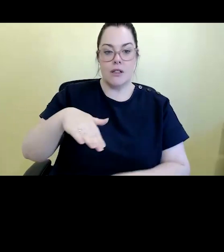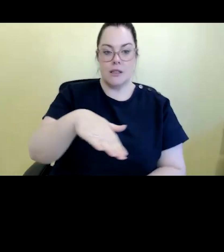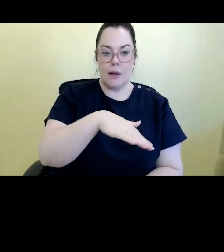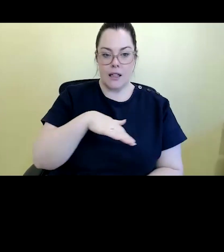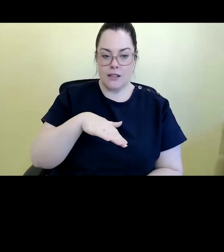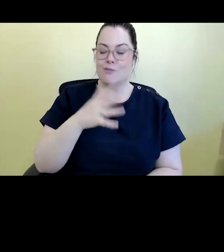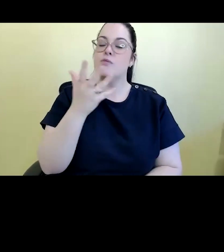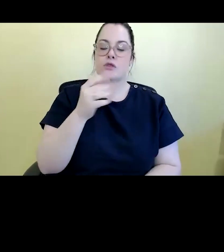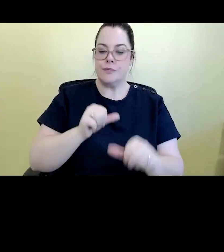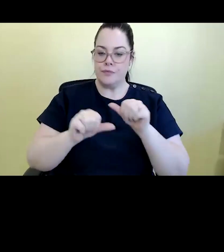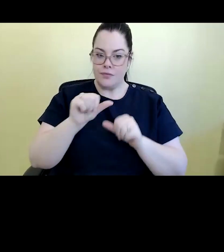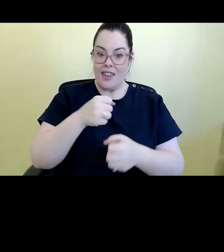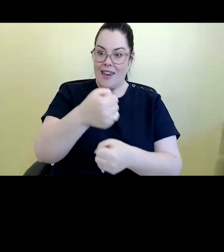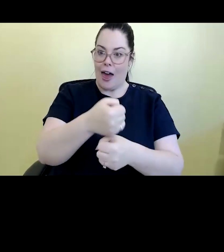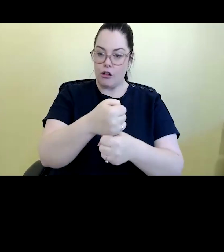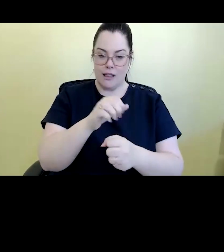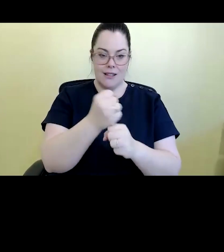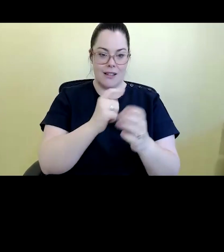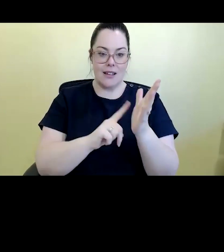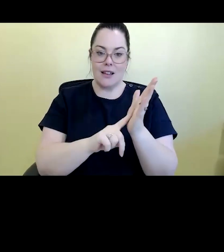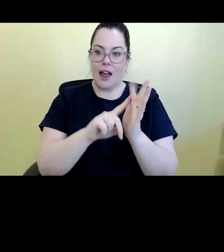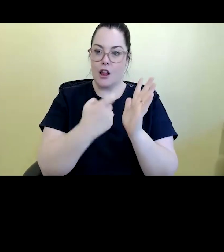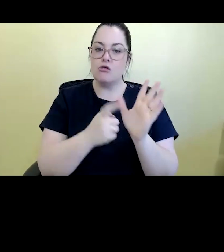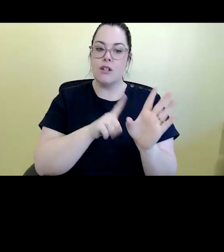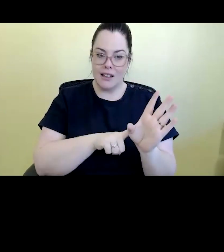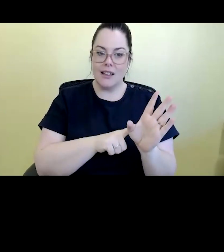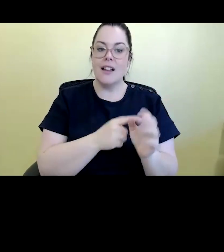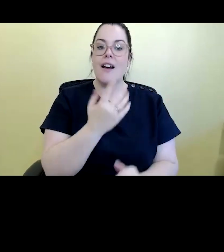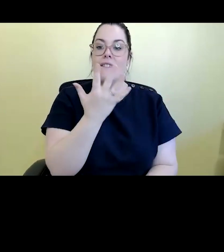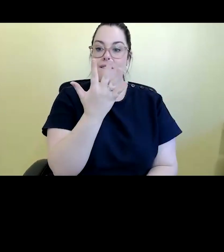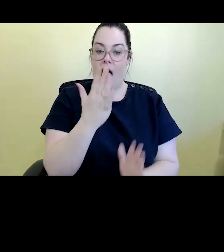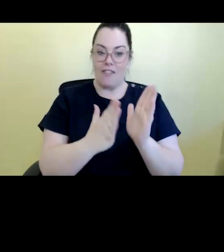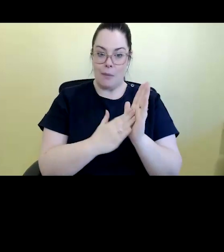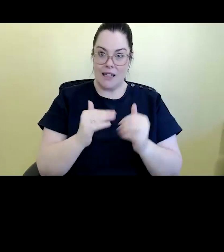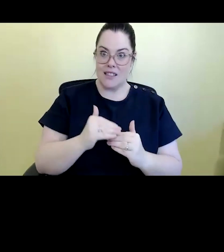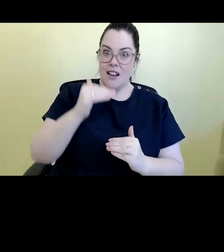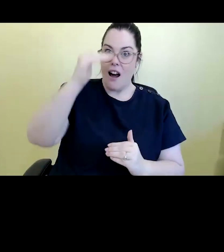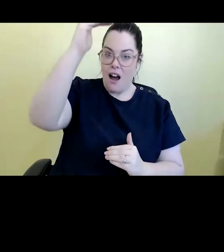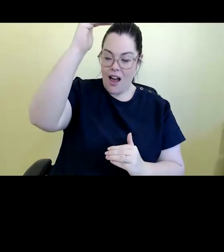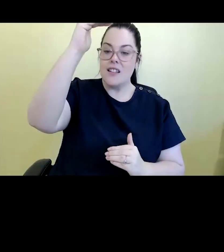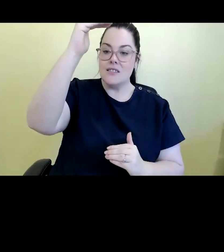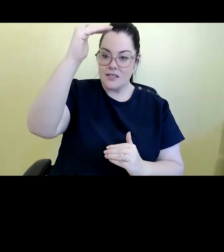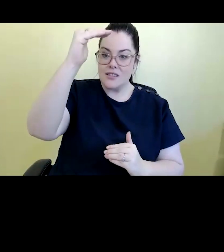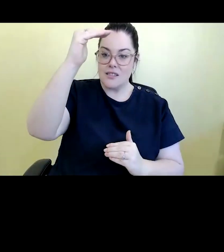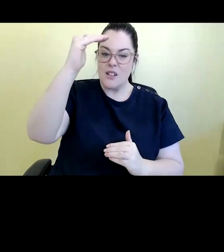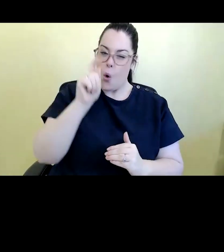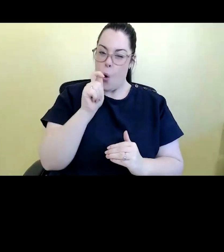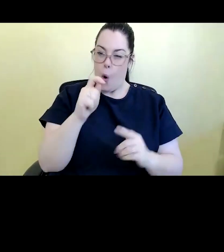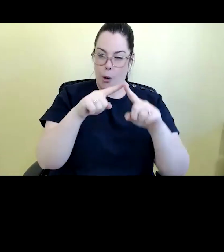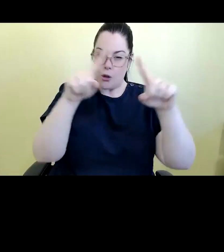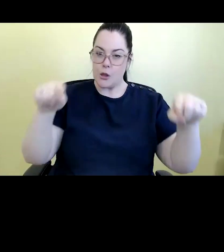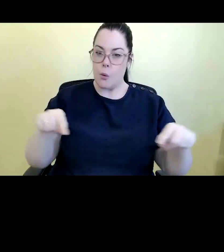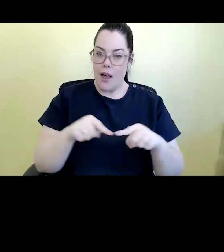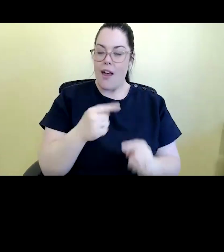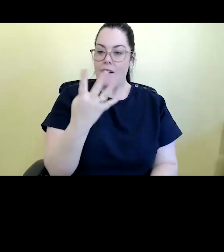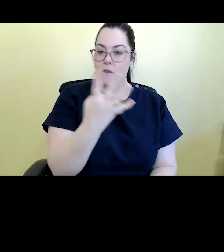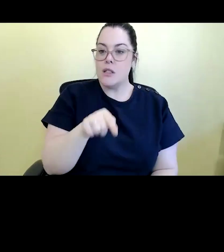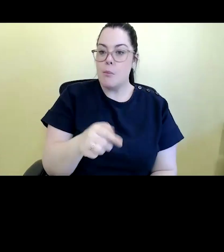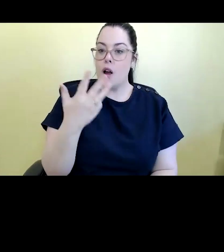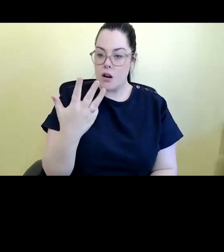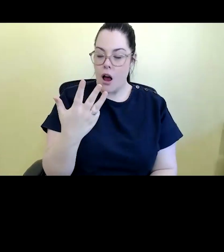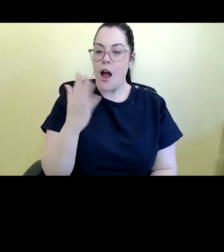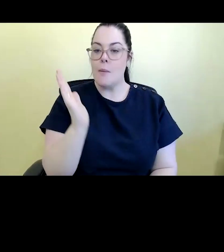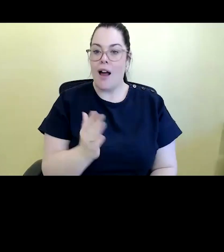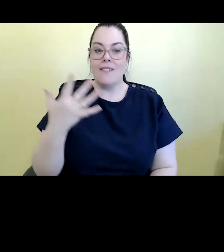The gallery itself is 5 m in height. The dimensions are almost square — 14.9 x 15.9 m,